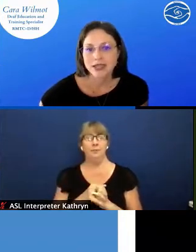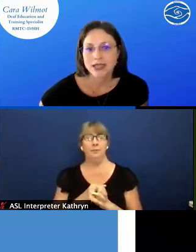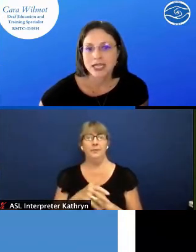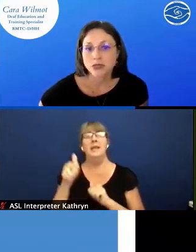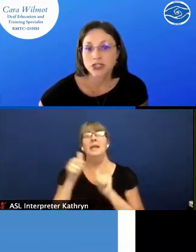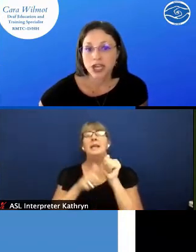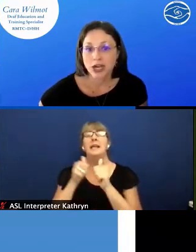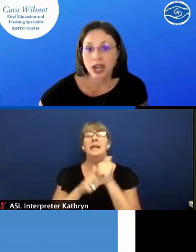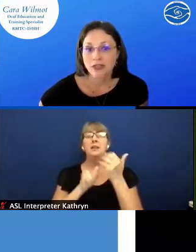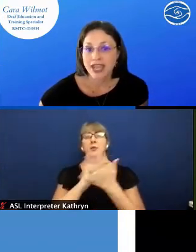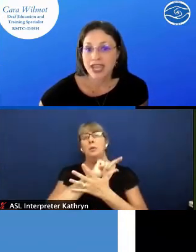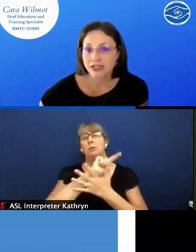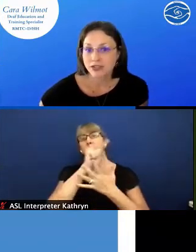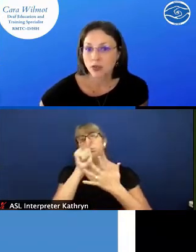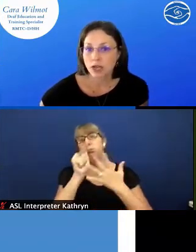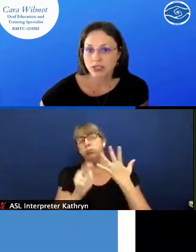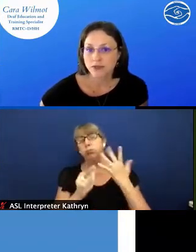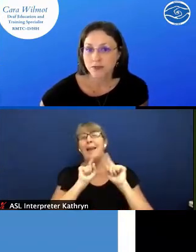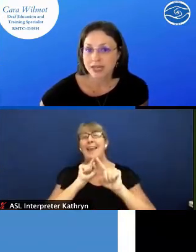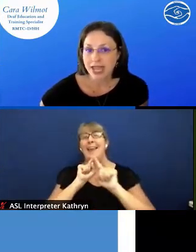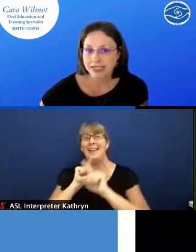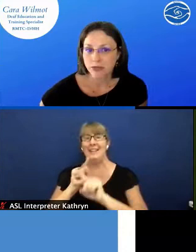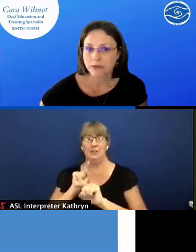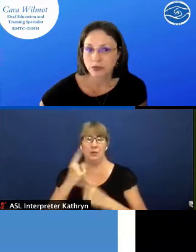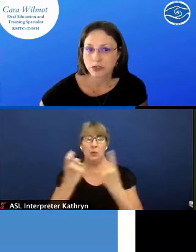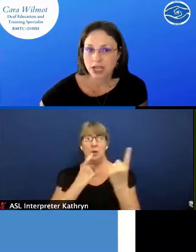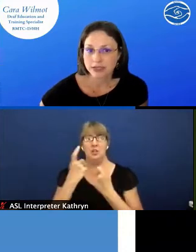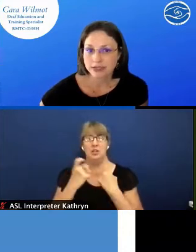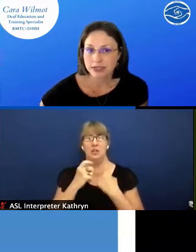Each will share how they answer the questions from the NASDSE review checklist and their